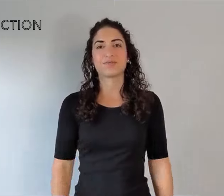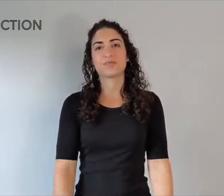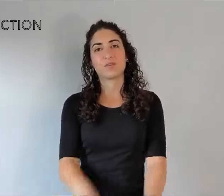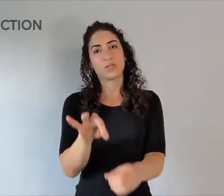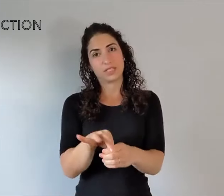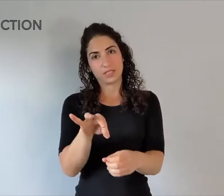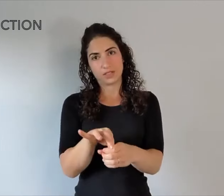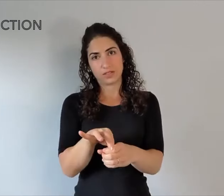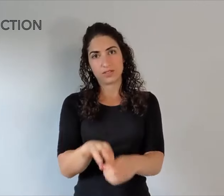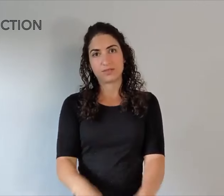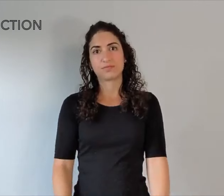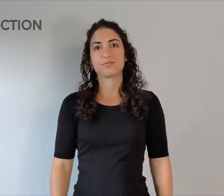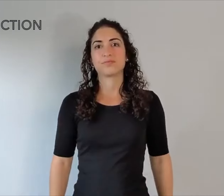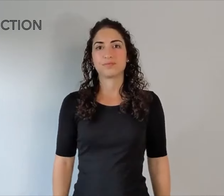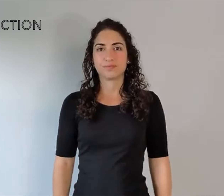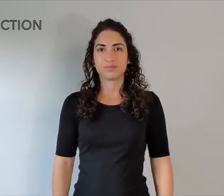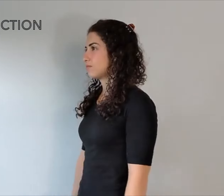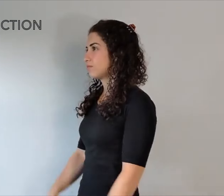ELECTION